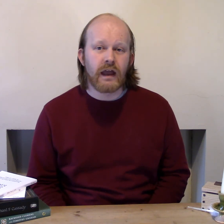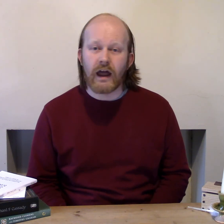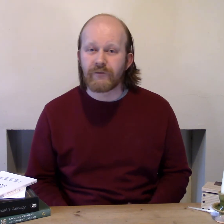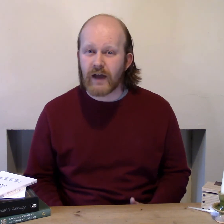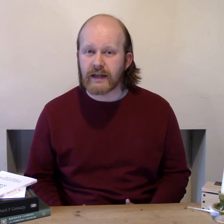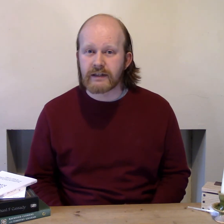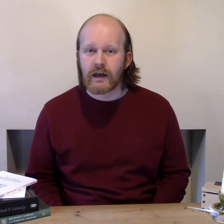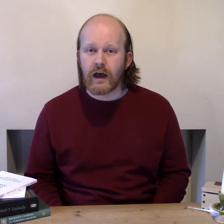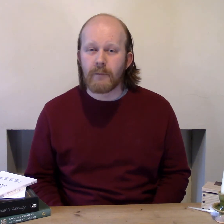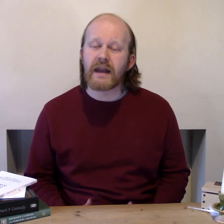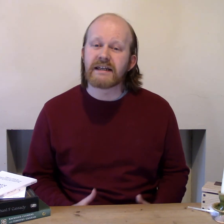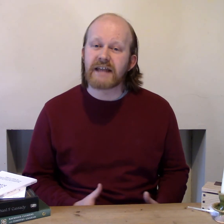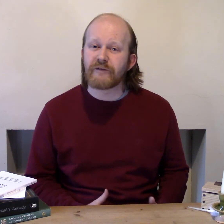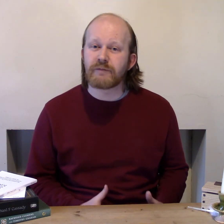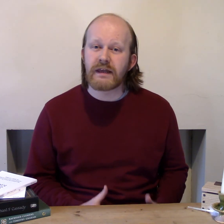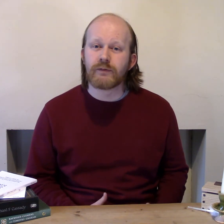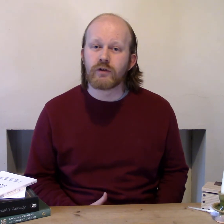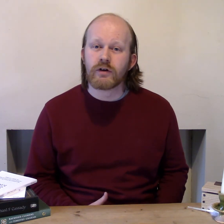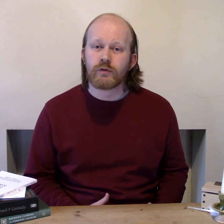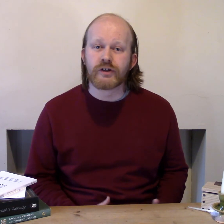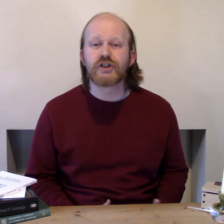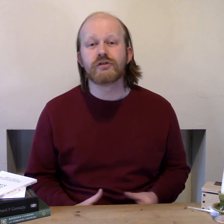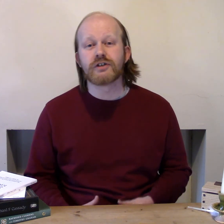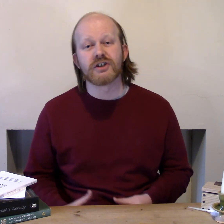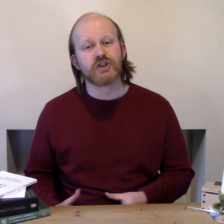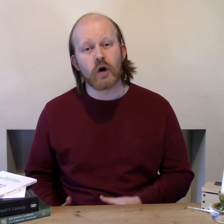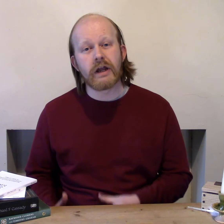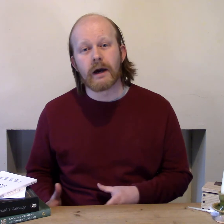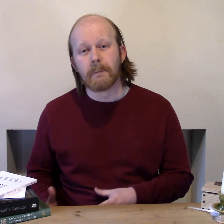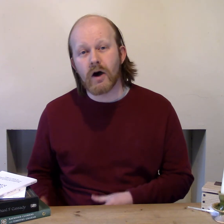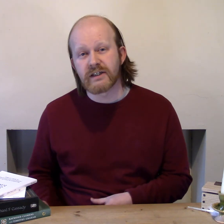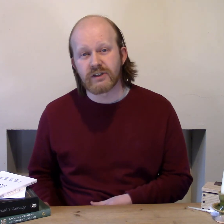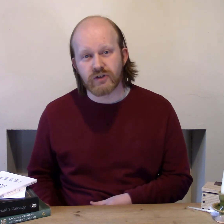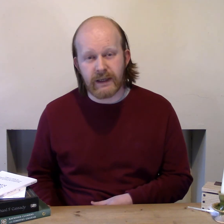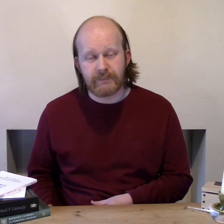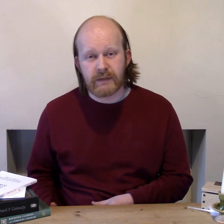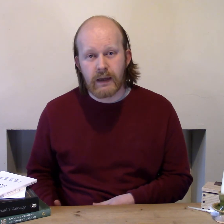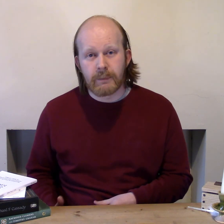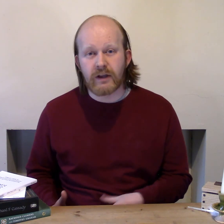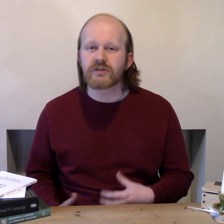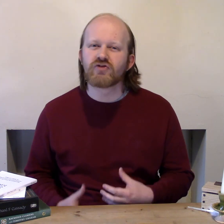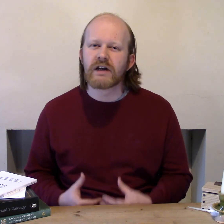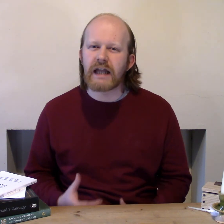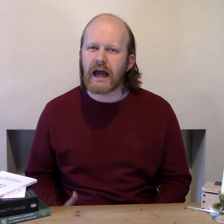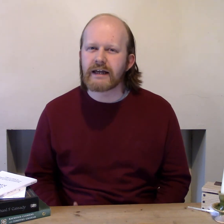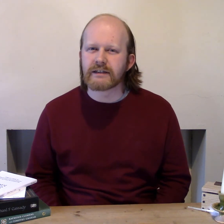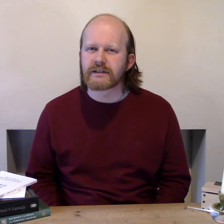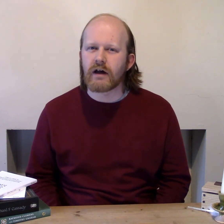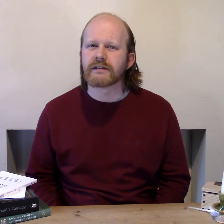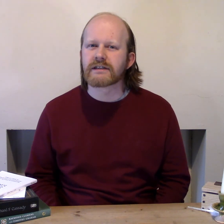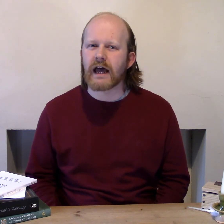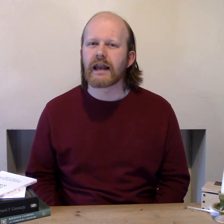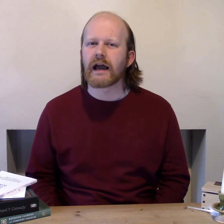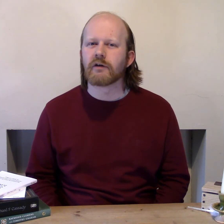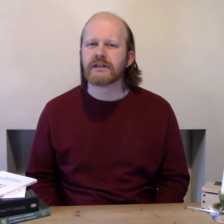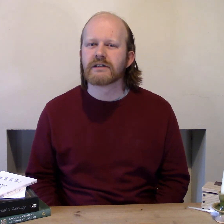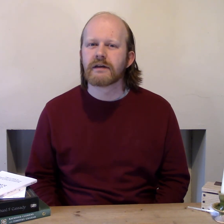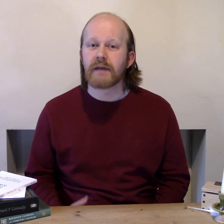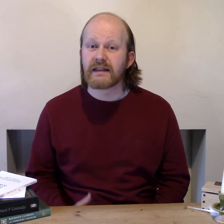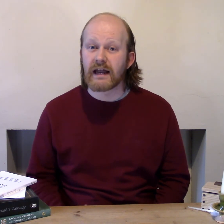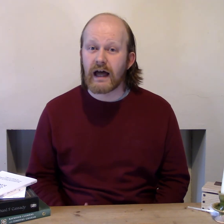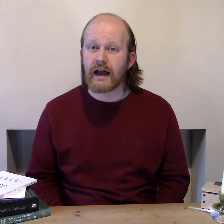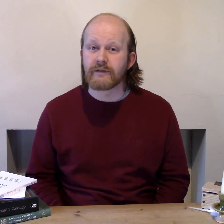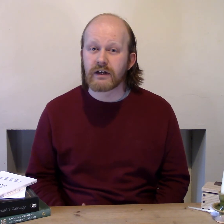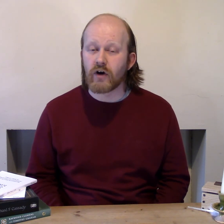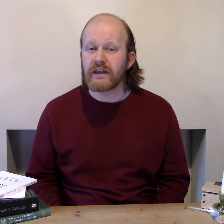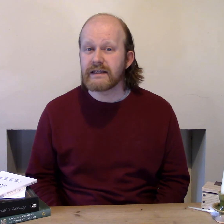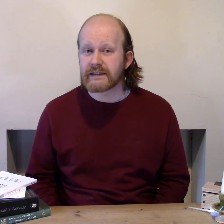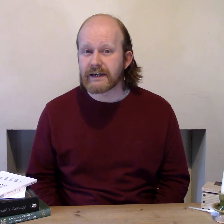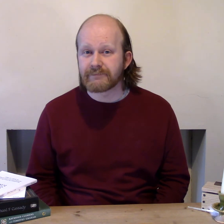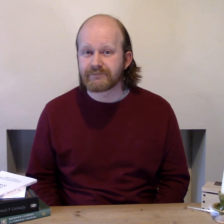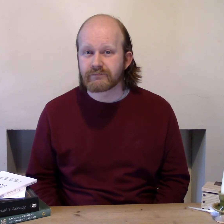and many D/deaf people would choose to join a monastery because the reliance on sign language made their lives a lot easier.